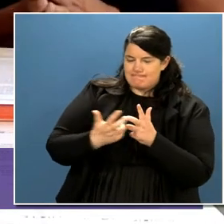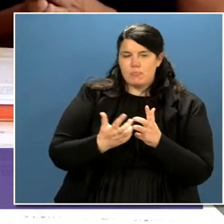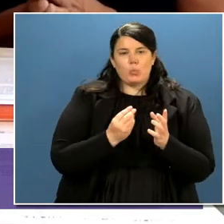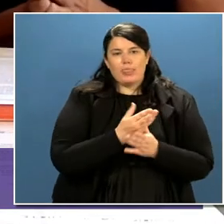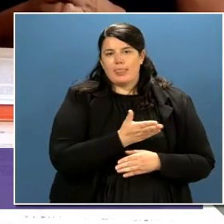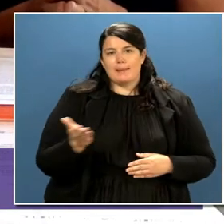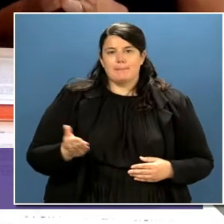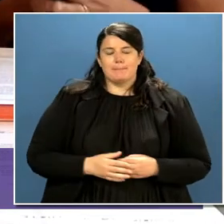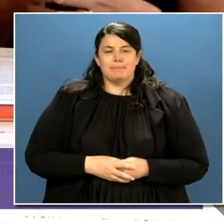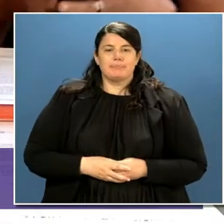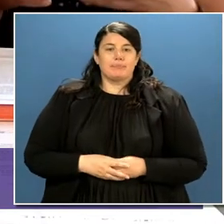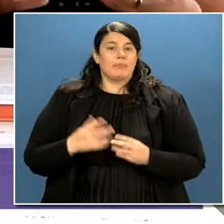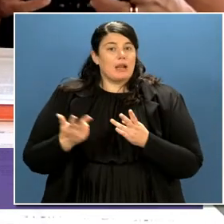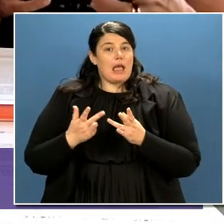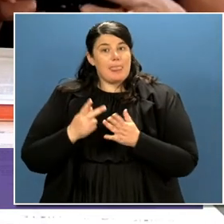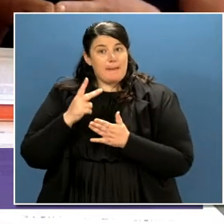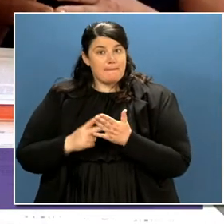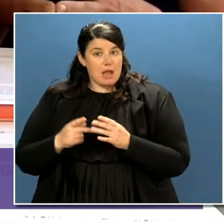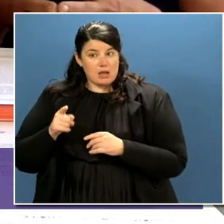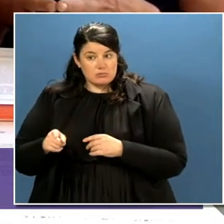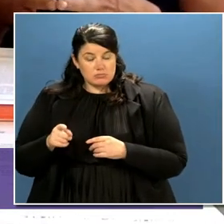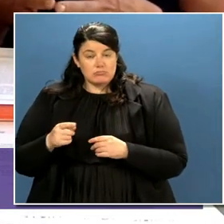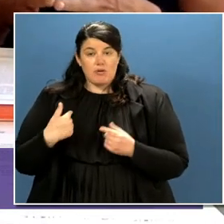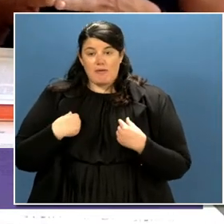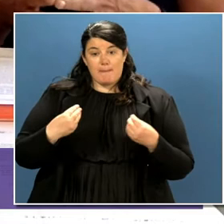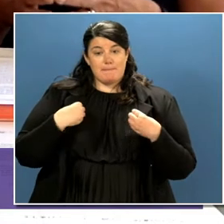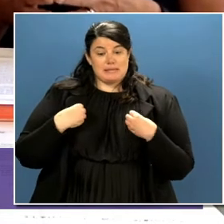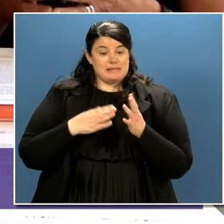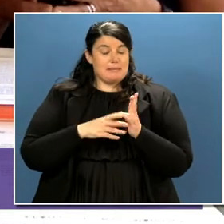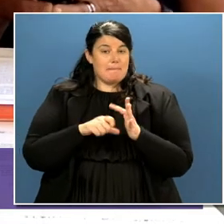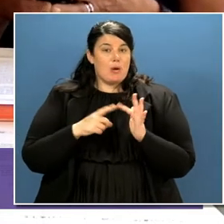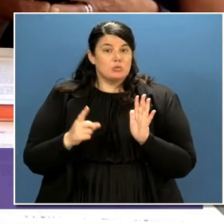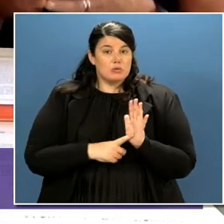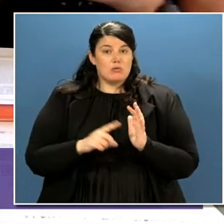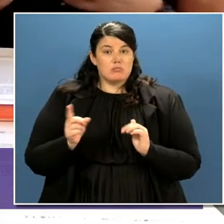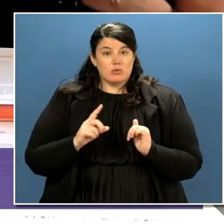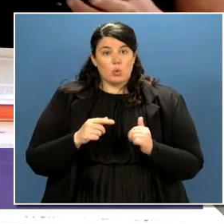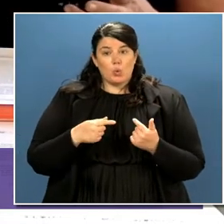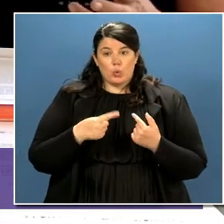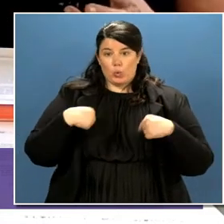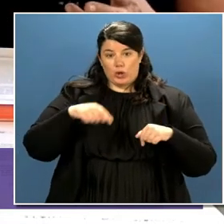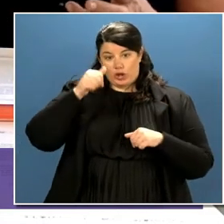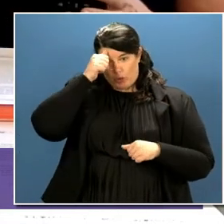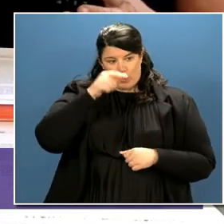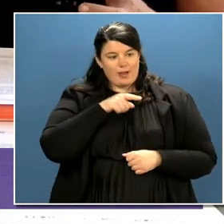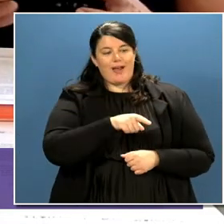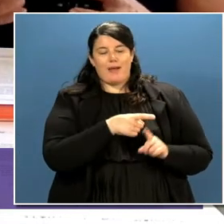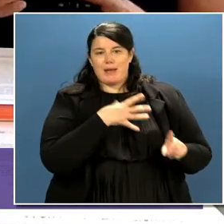I think the other part of our business model, and is a part of our business model, I'm not sure, we know who is a GSA person because they want to